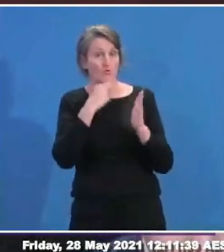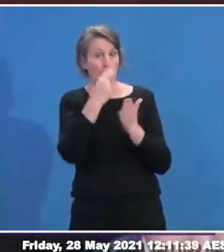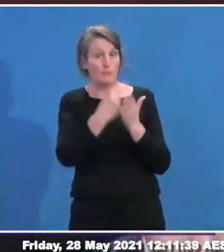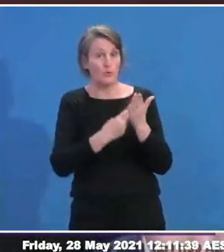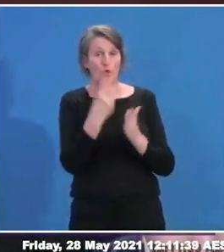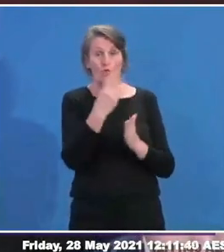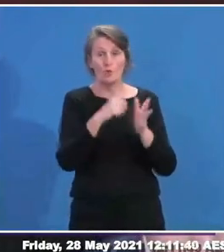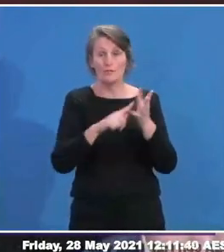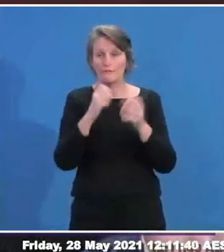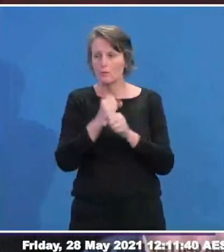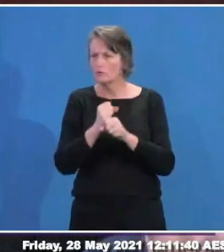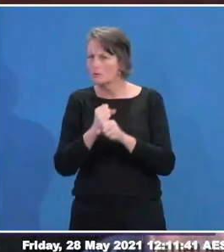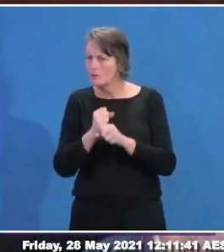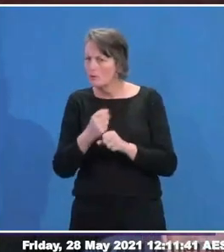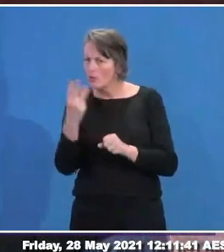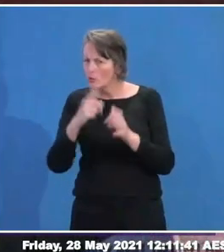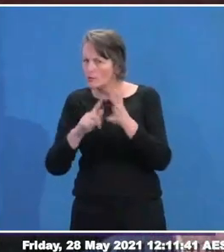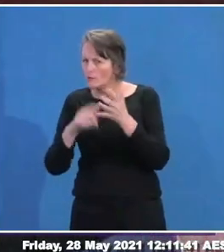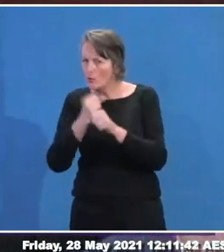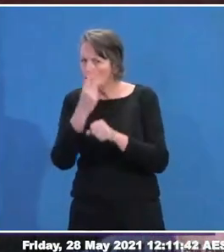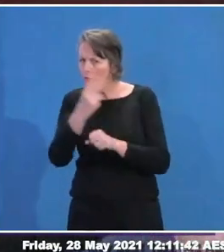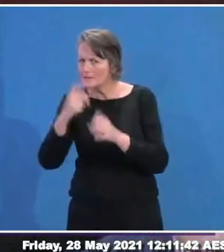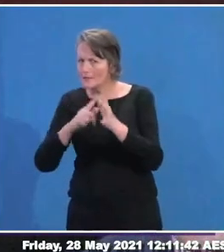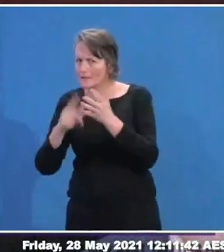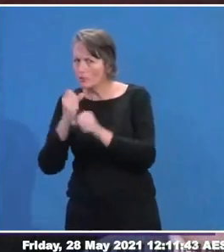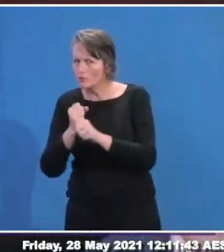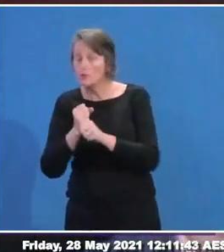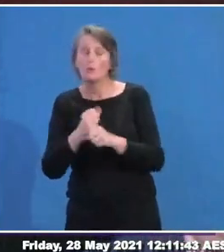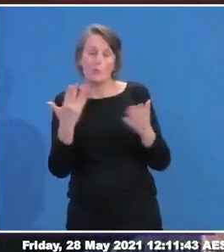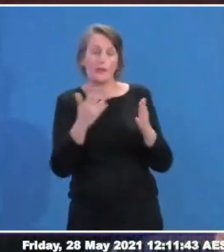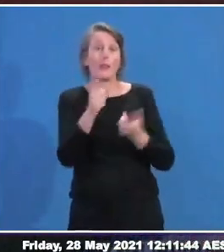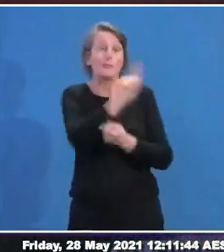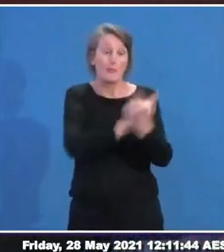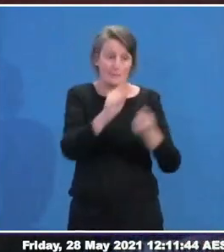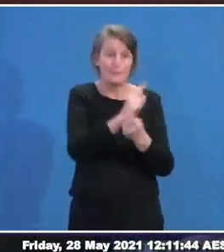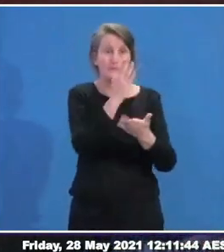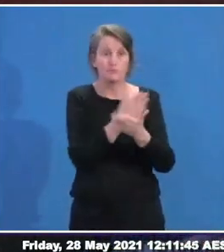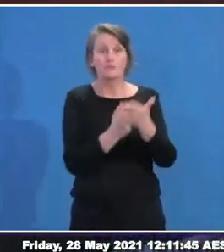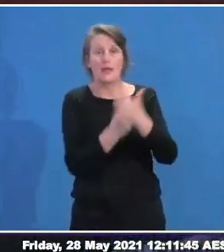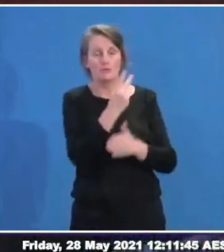13 August or 22 August? The board meeting was on 22 August, which is at the top of the page. Yes.